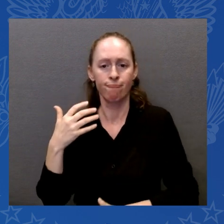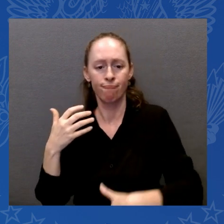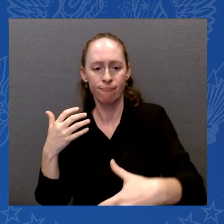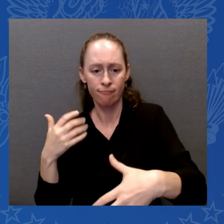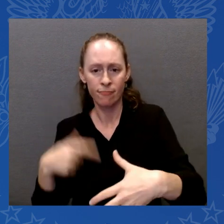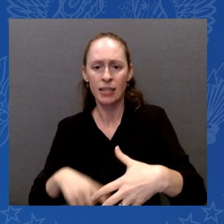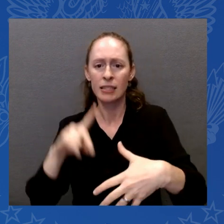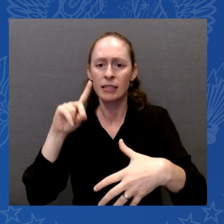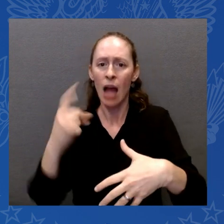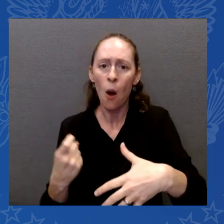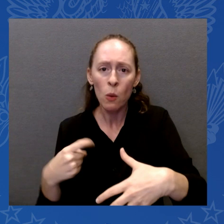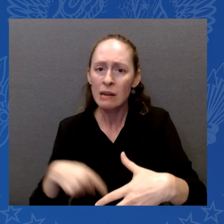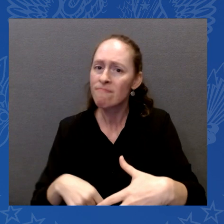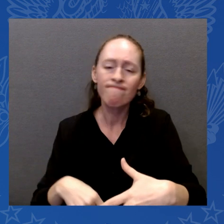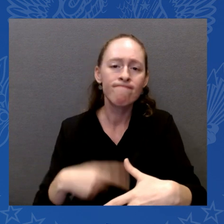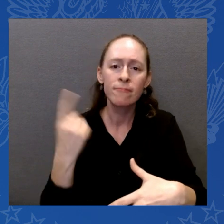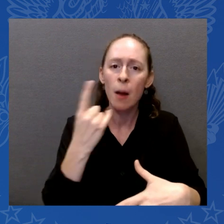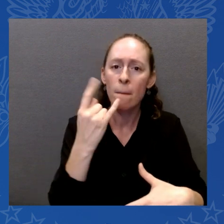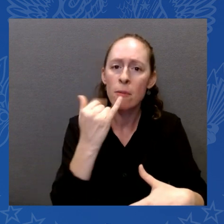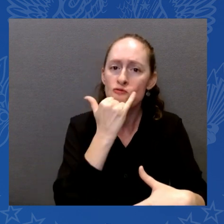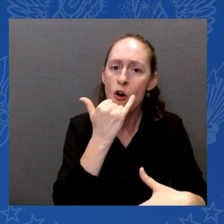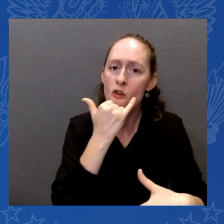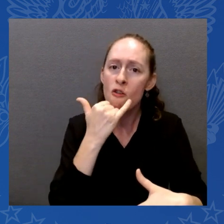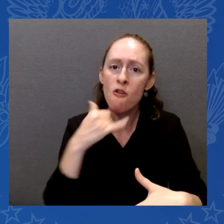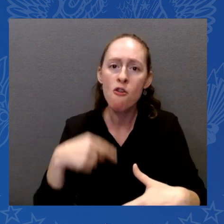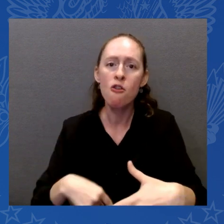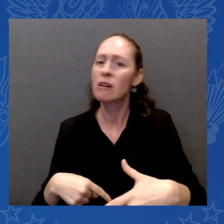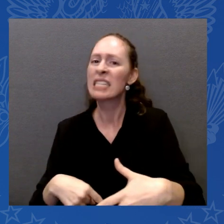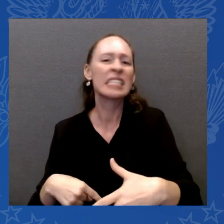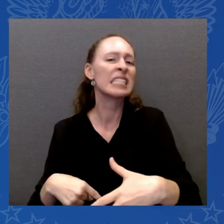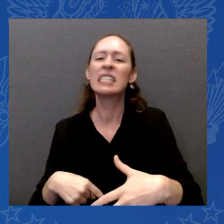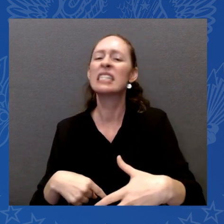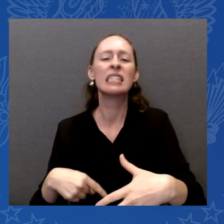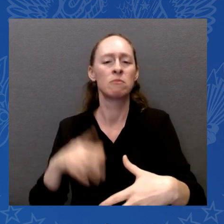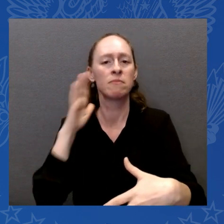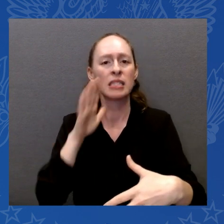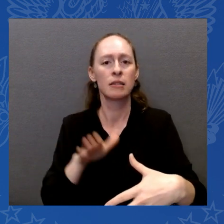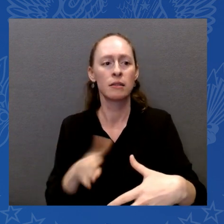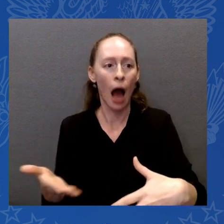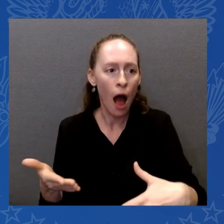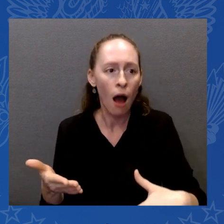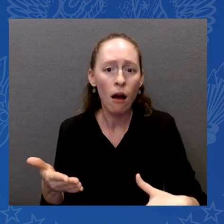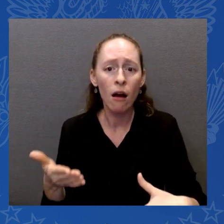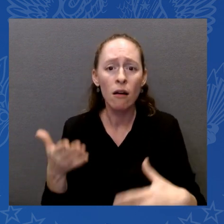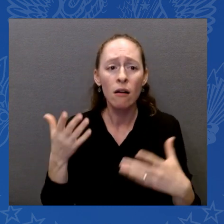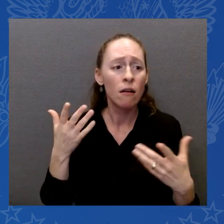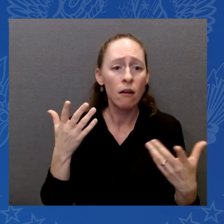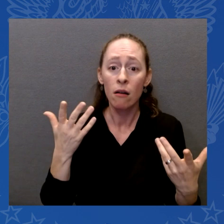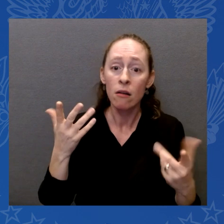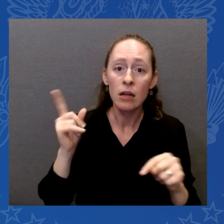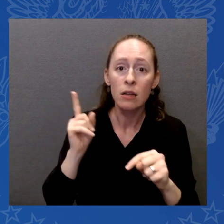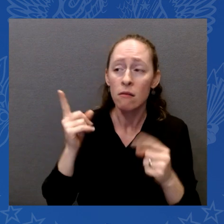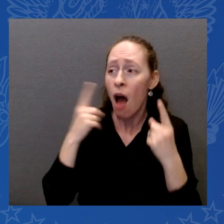Imagine looking someone in the eye and saying, I have all the skills and the tools to help you. But our state's politicians have told me,